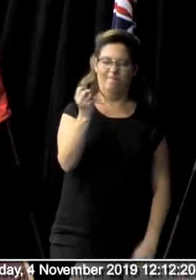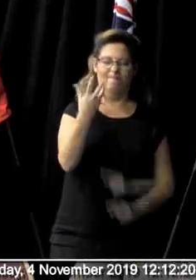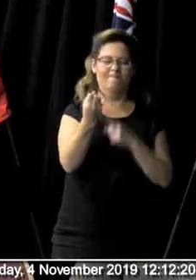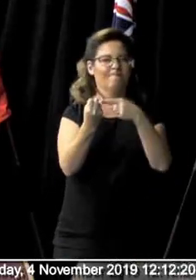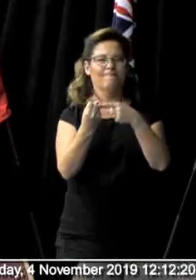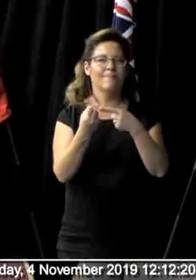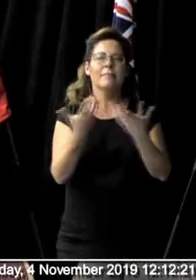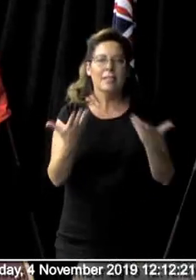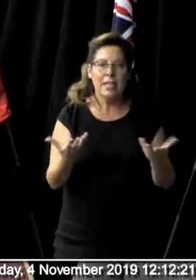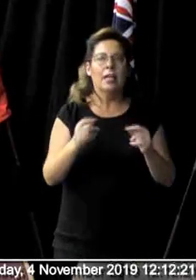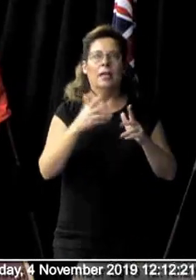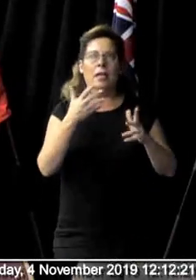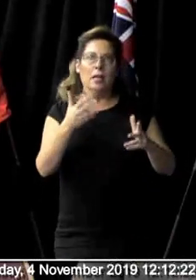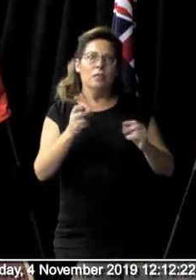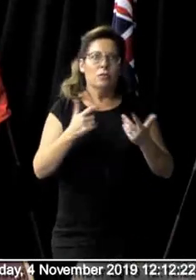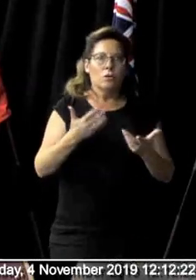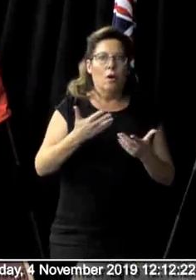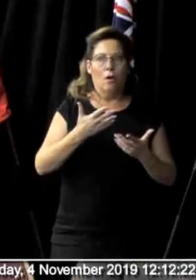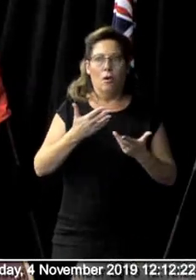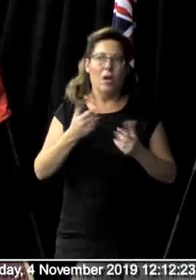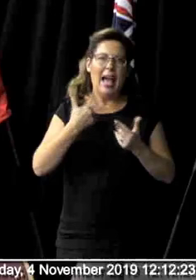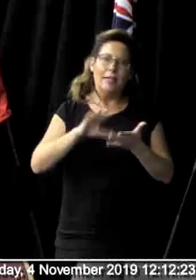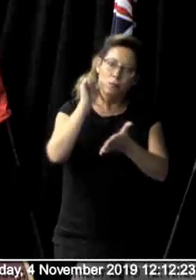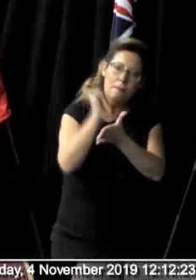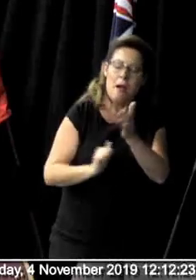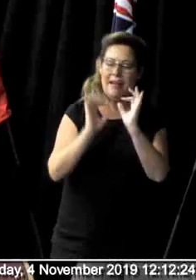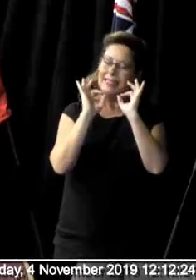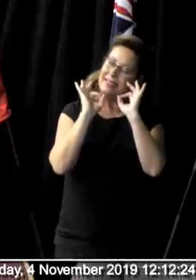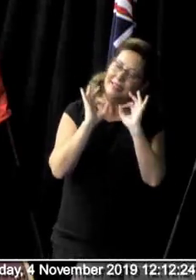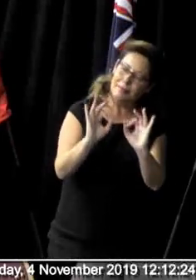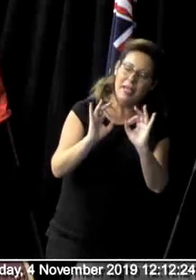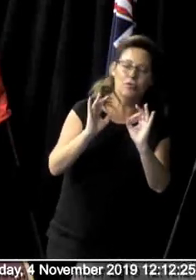So these would cost, you know, instead of two or $3 for a packet of pencils